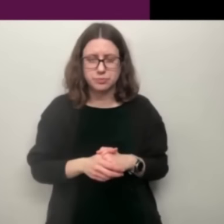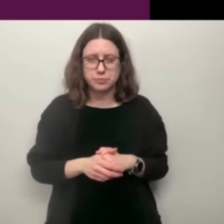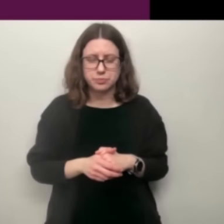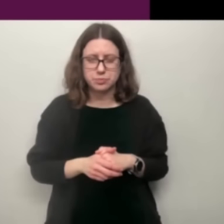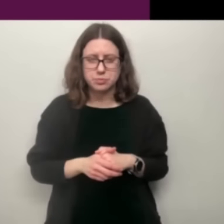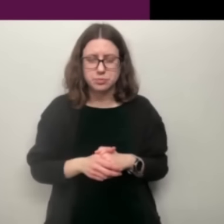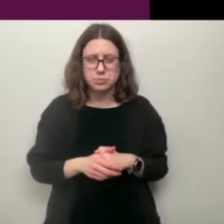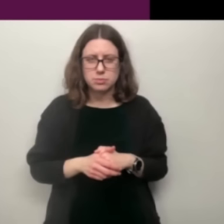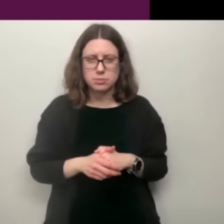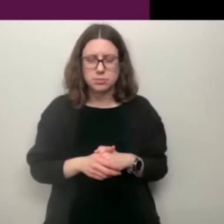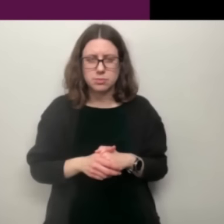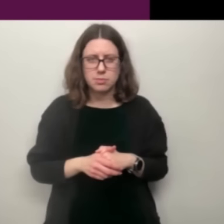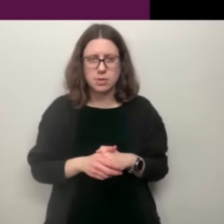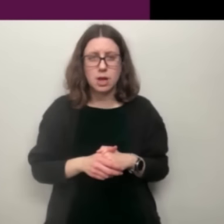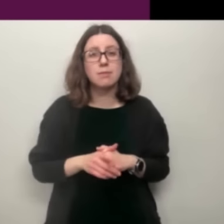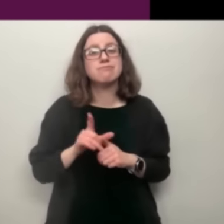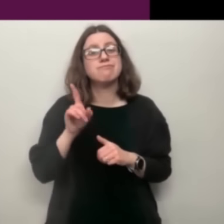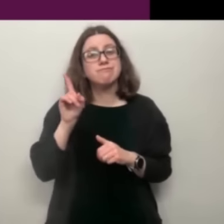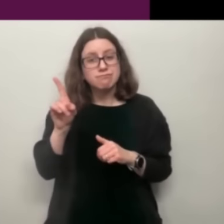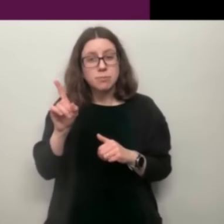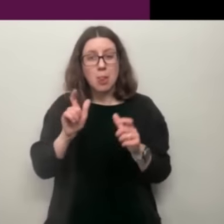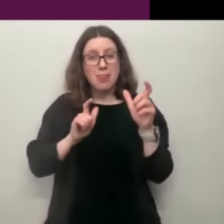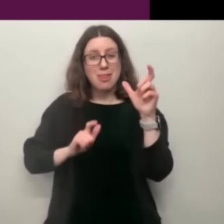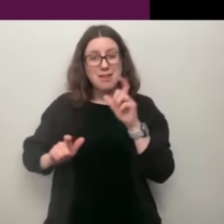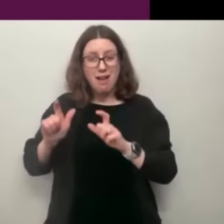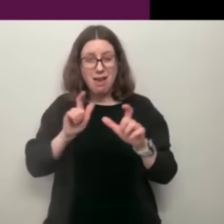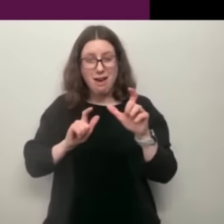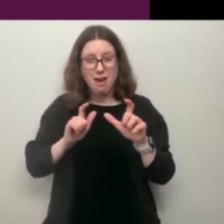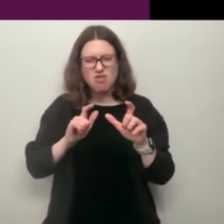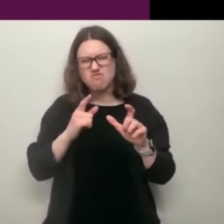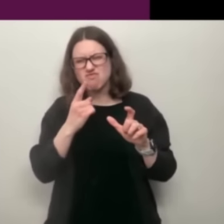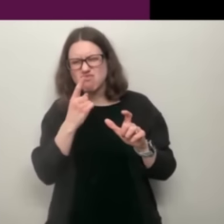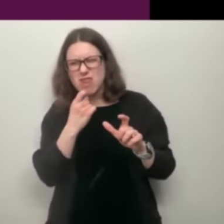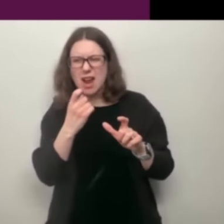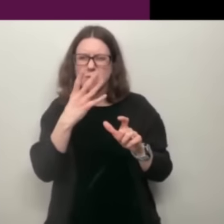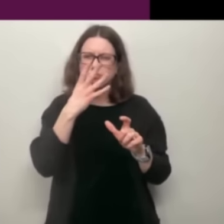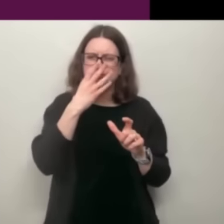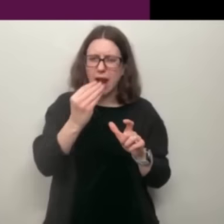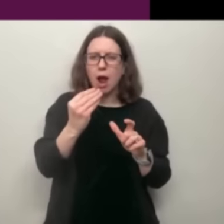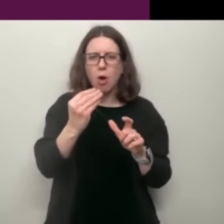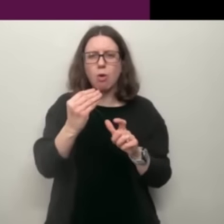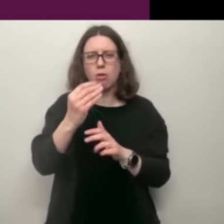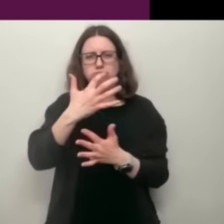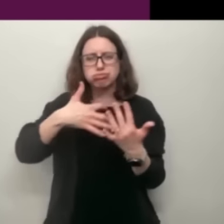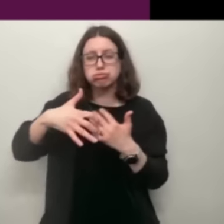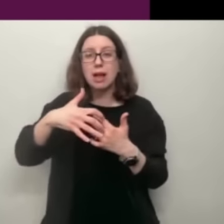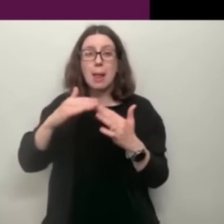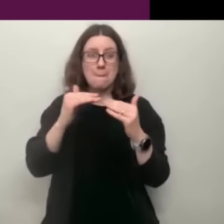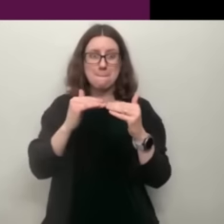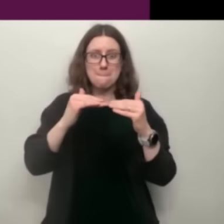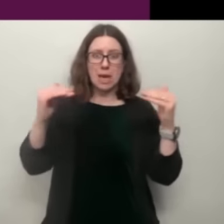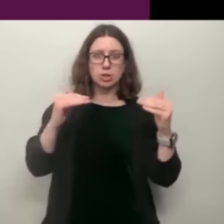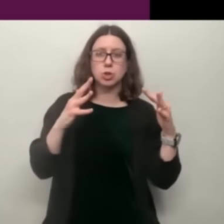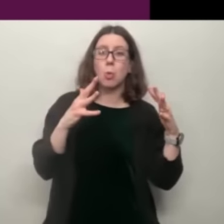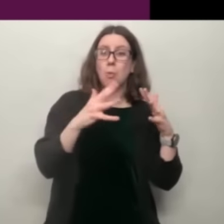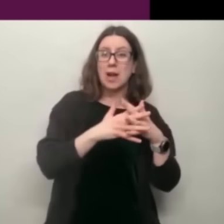Now this red brown precisely matched the color of the bridge in the 1780 painting by William Williams that we've already seen.